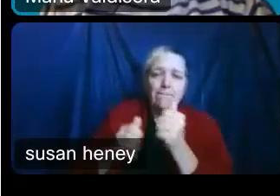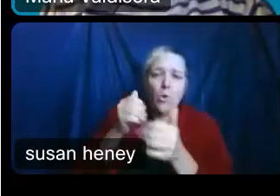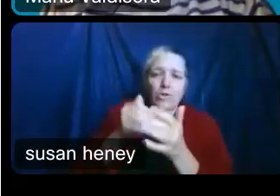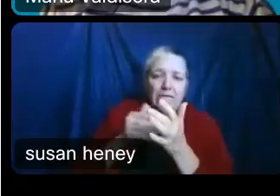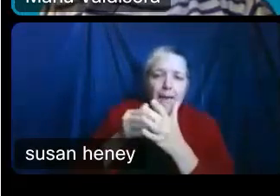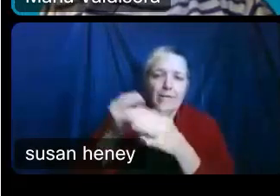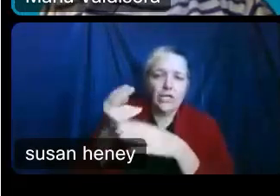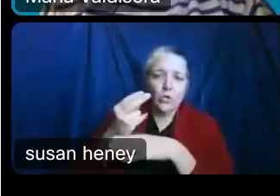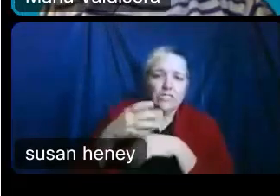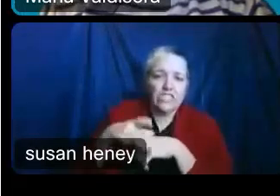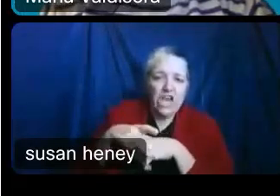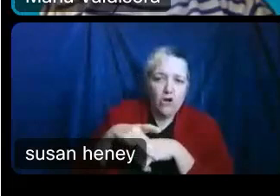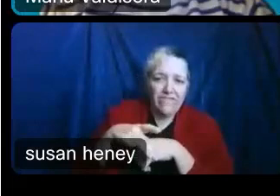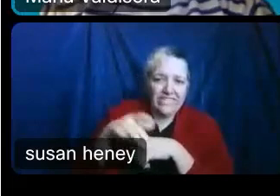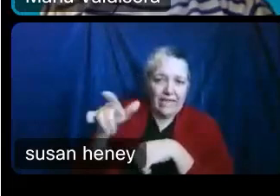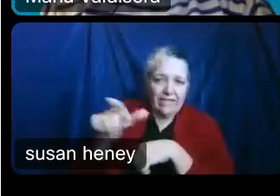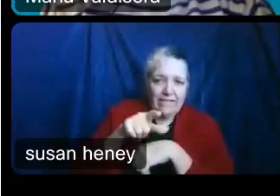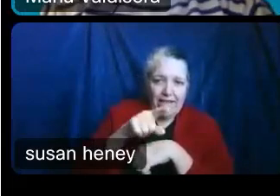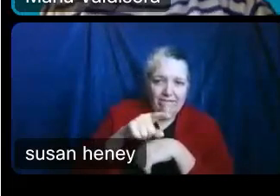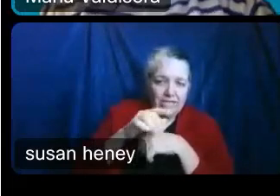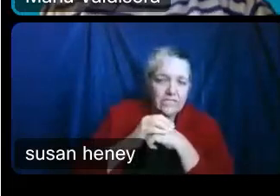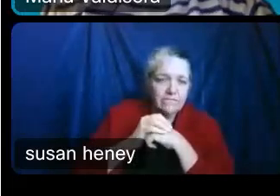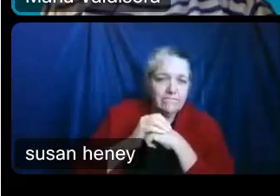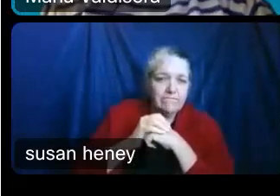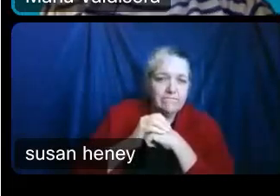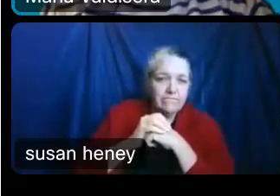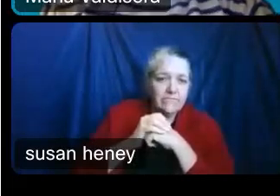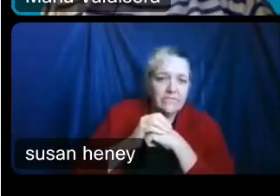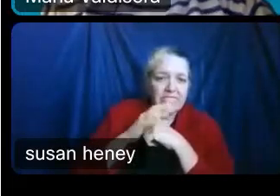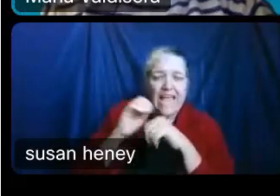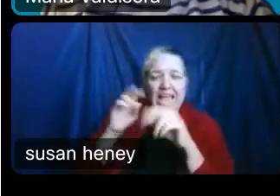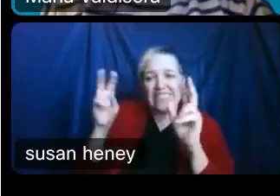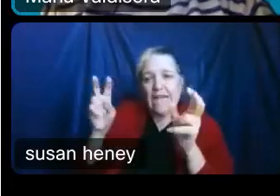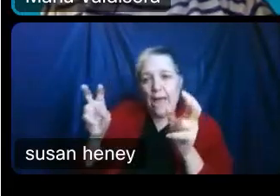geographies on the left side of the screen, as well as our topics, surveys, years. And